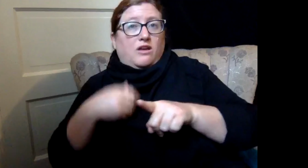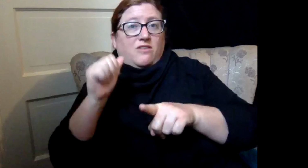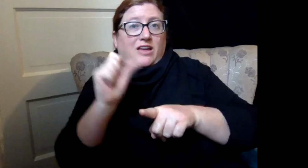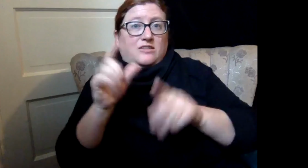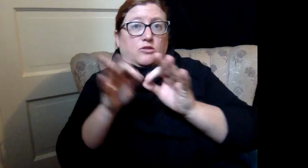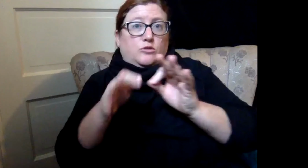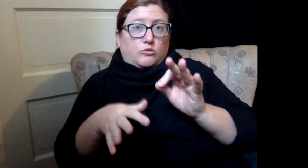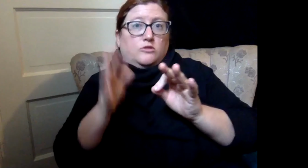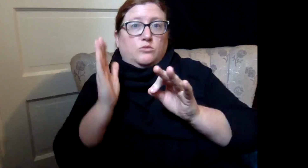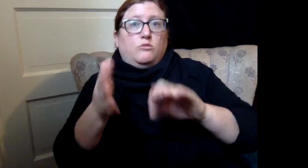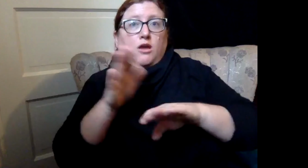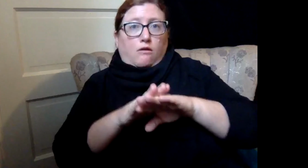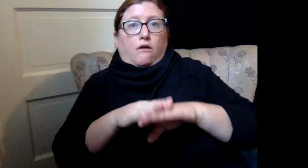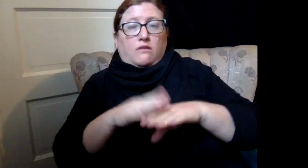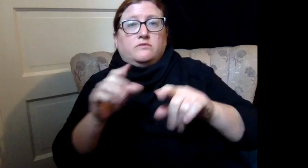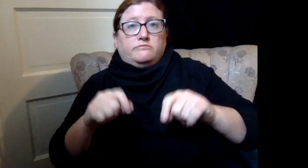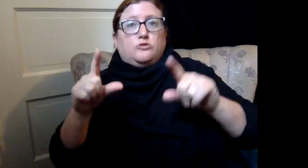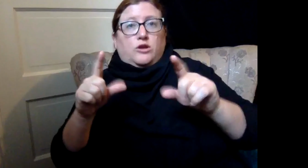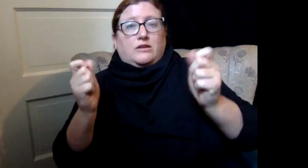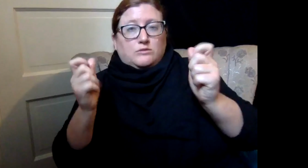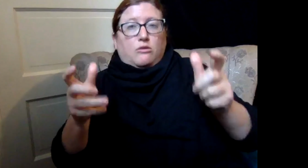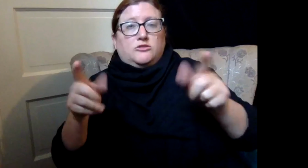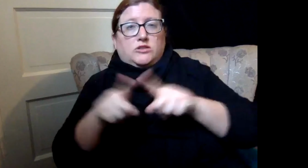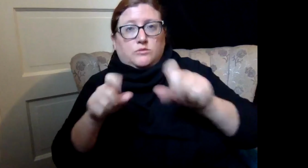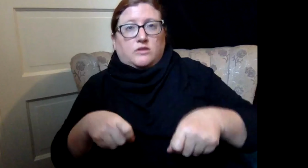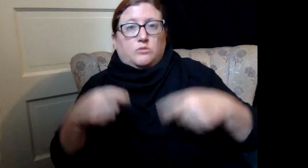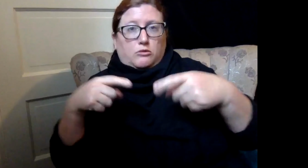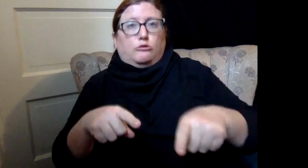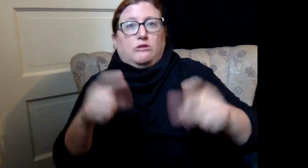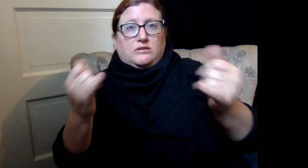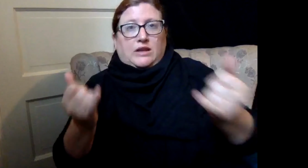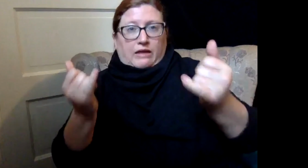As can you see, this session is also being interpreted with ASL interpreters who will be on the screen as much as